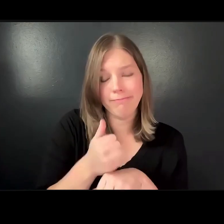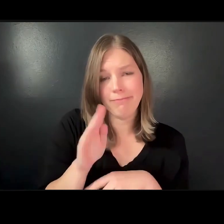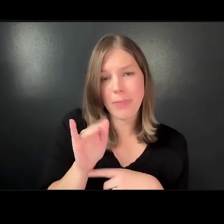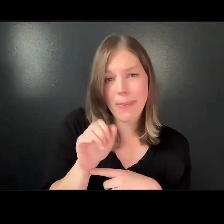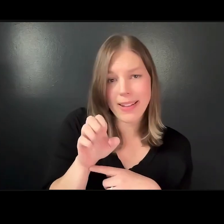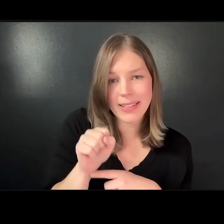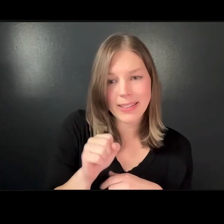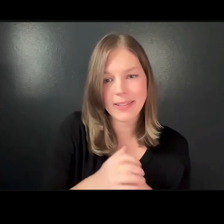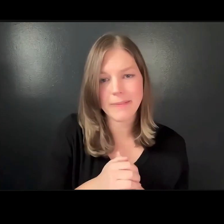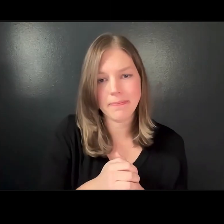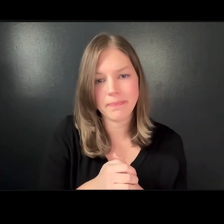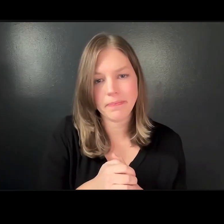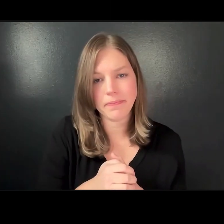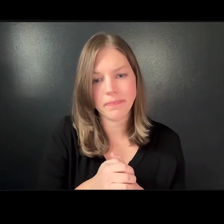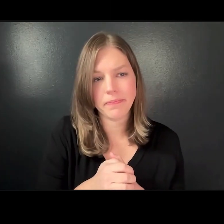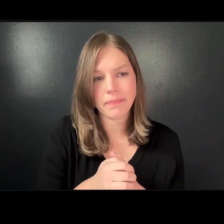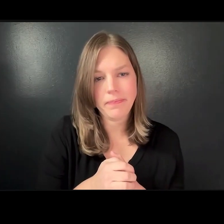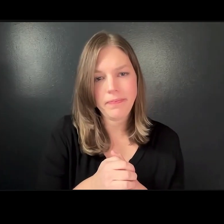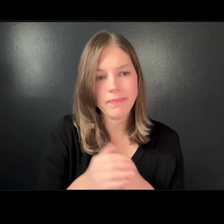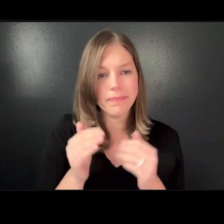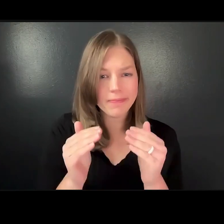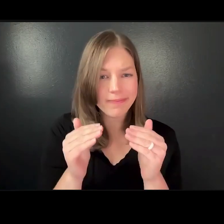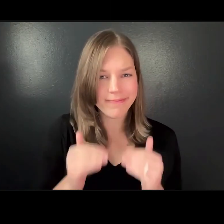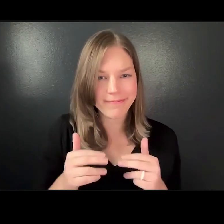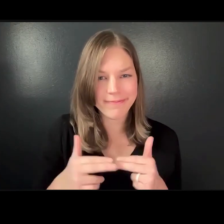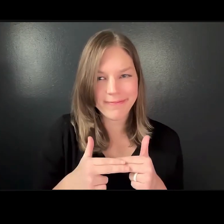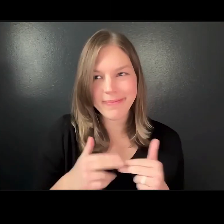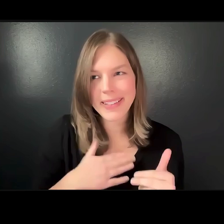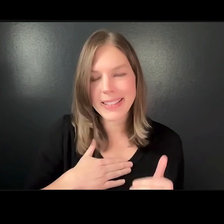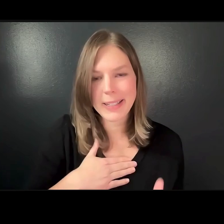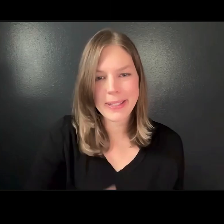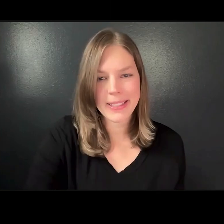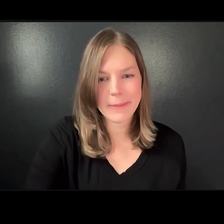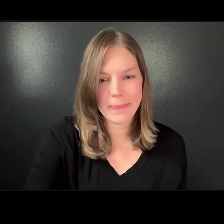for additional learning up on a case by case basis. Next slide.